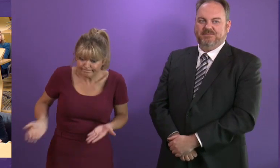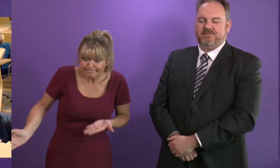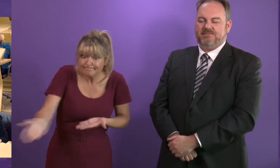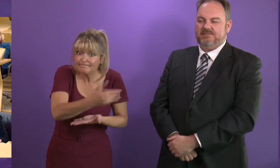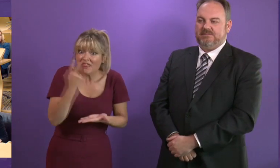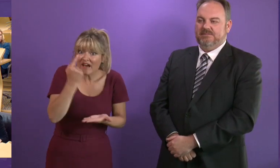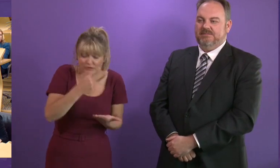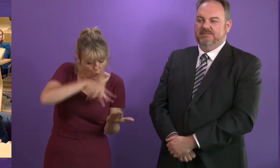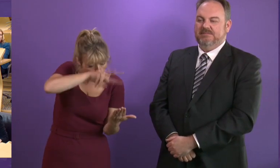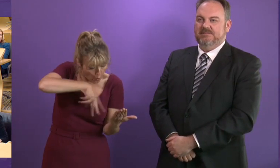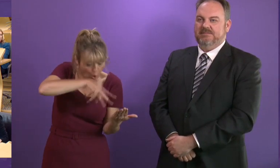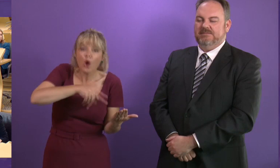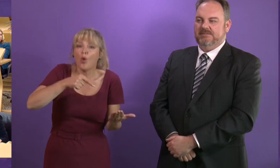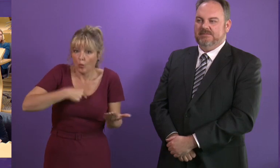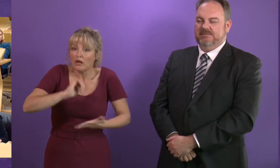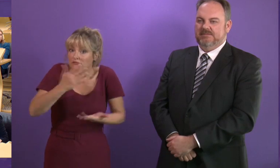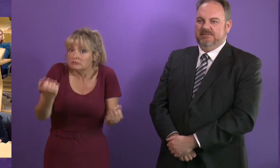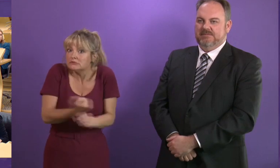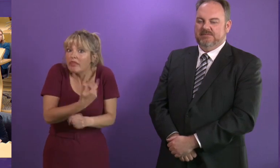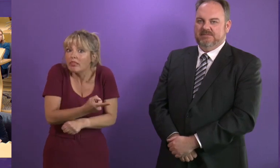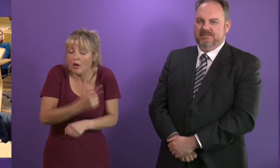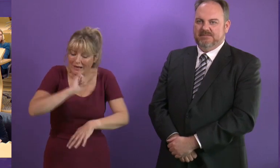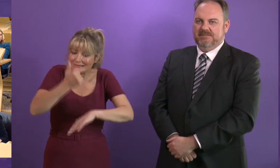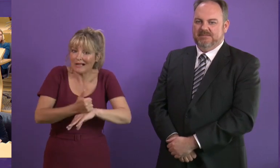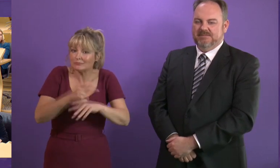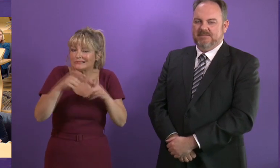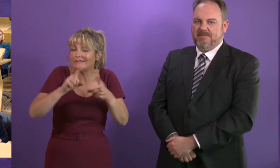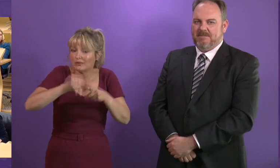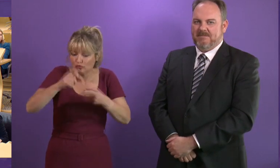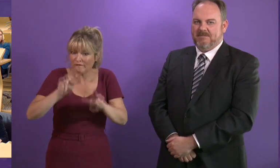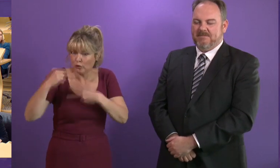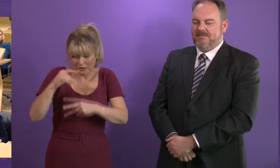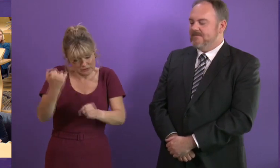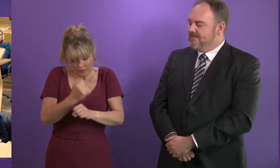Reedy review—he conducted a comprehensive independent review, which involved speaking